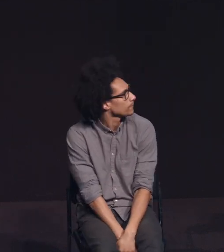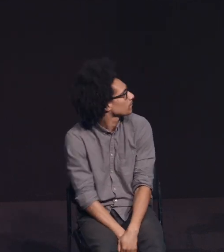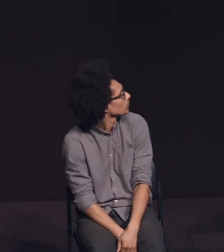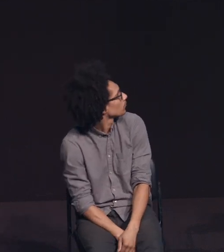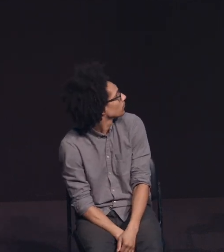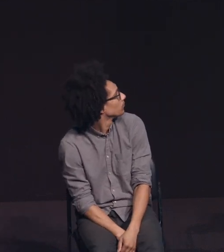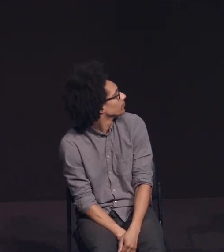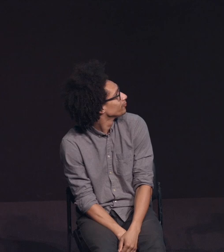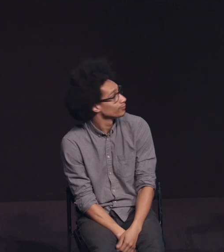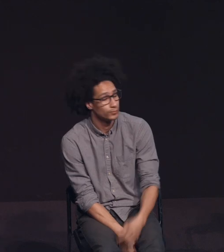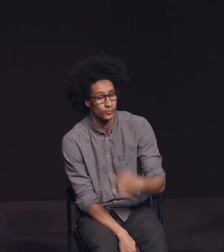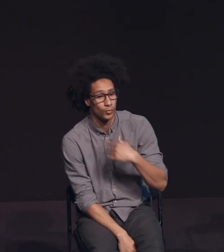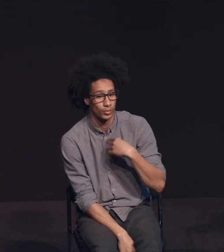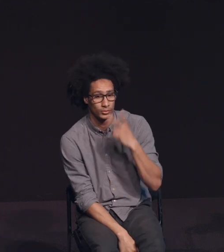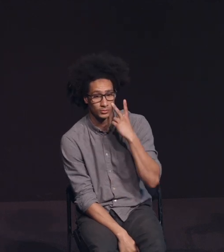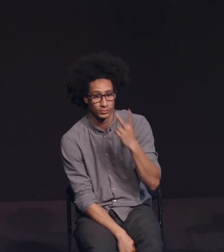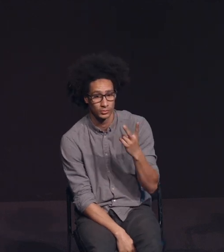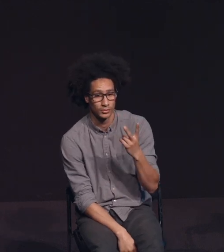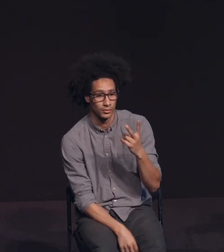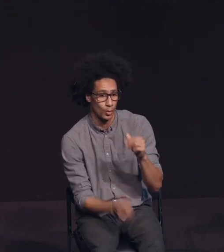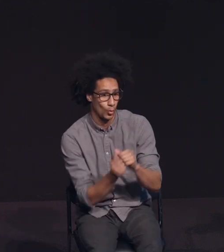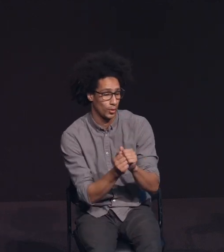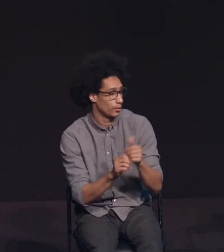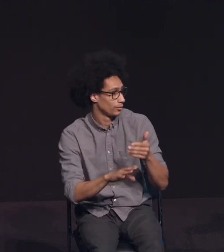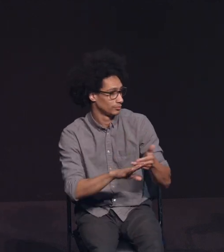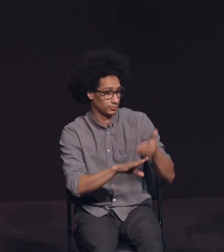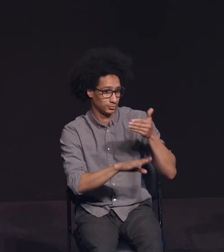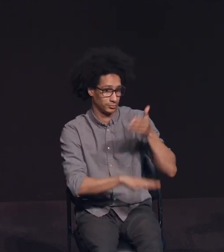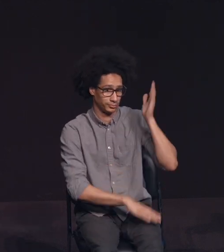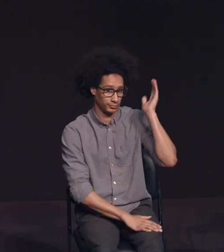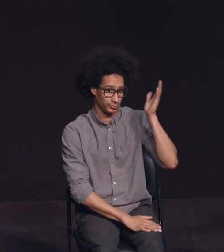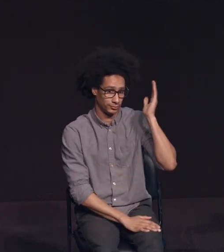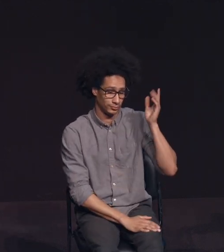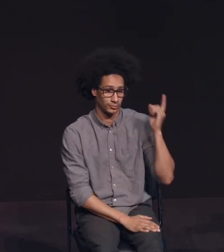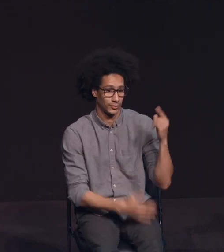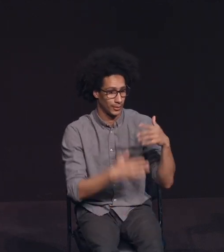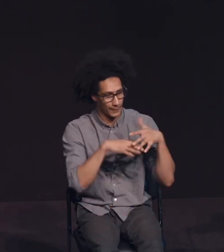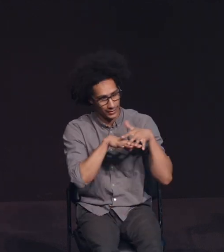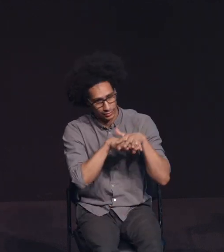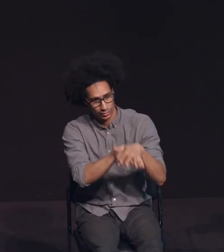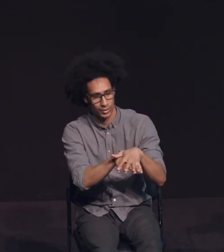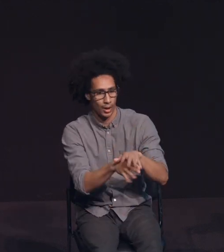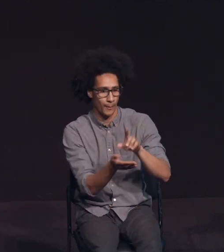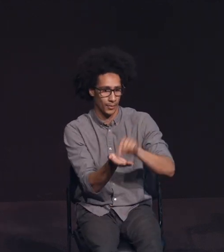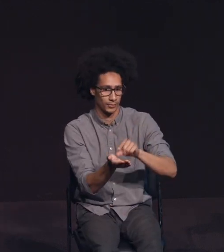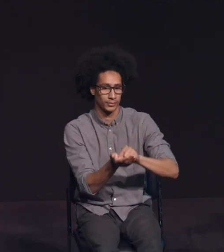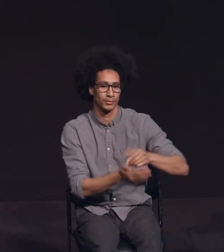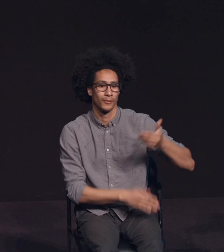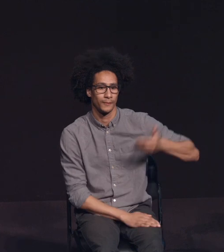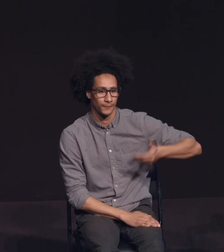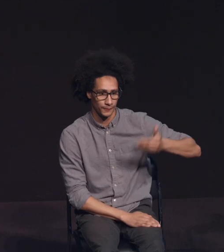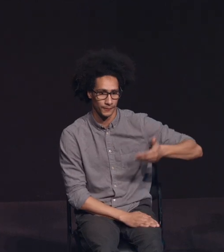And as we saw with the statistics in the last presentation, mainstream publishing often creates a space